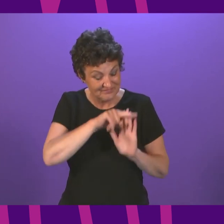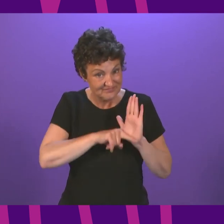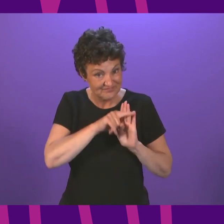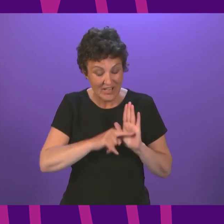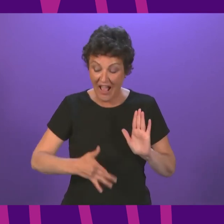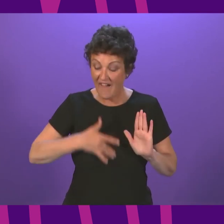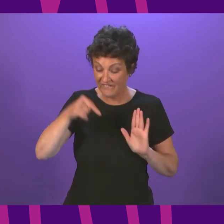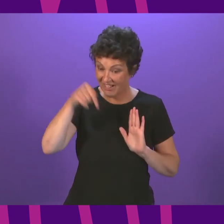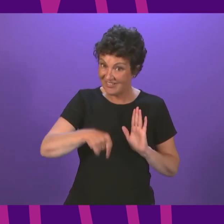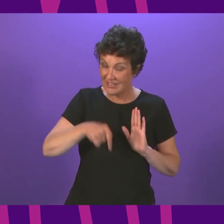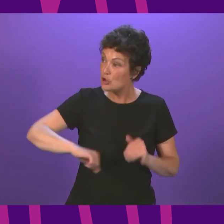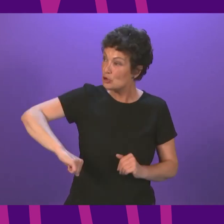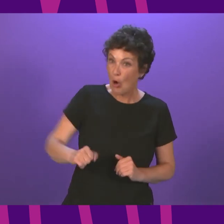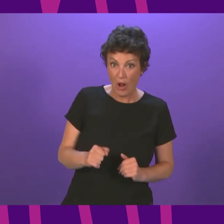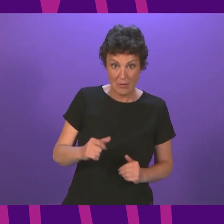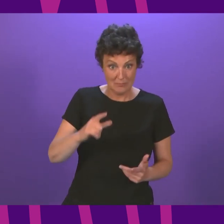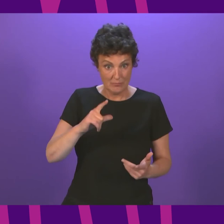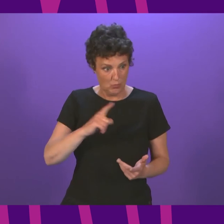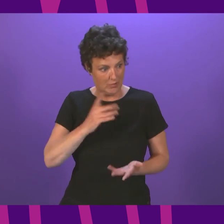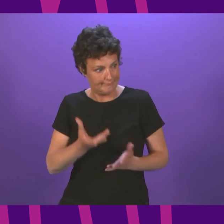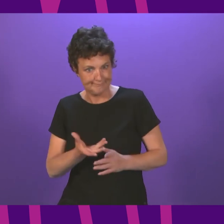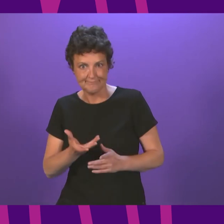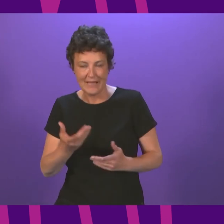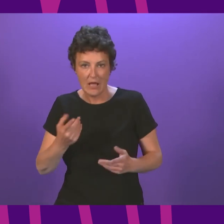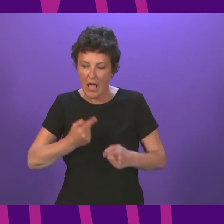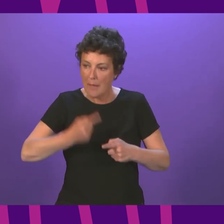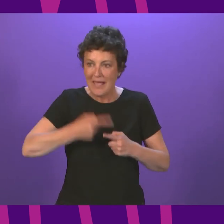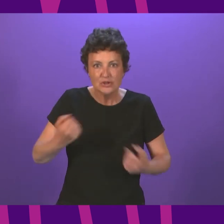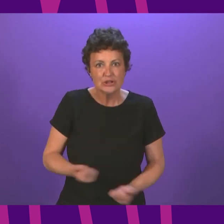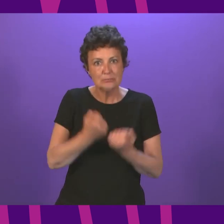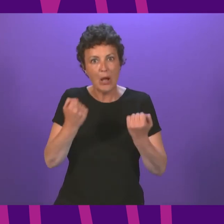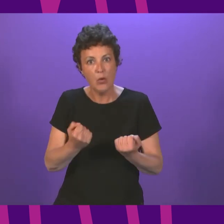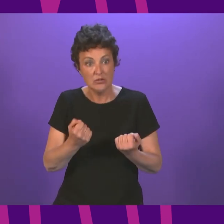debate about how we recover from Covid. That goes beyond the operational provisions of